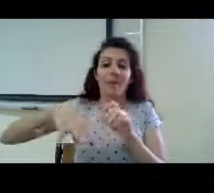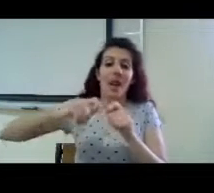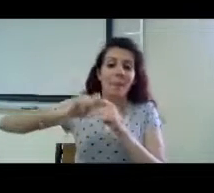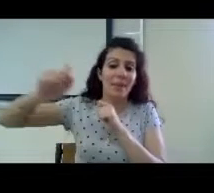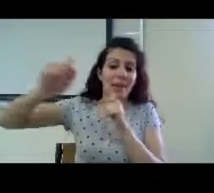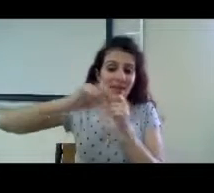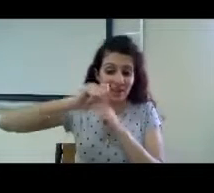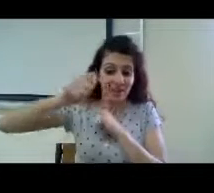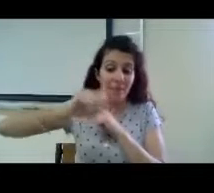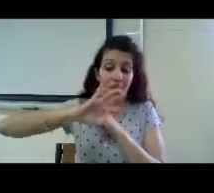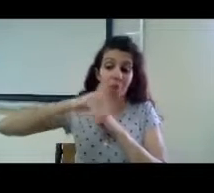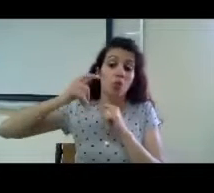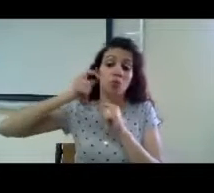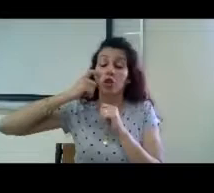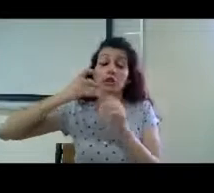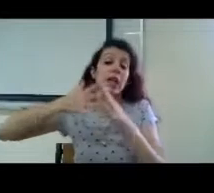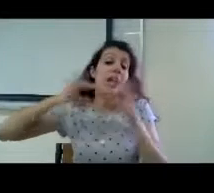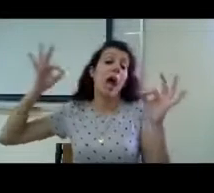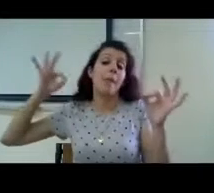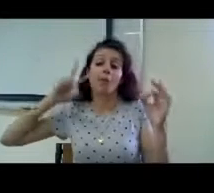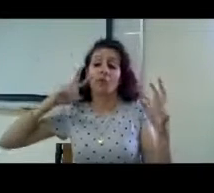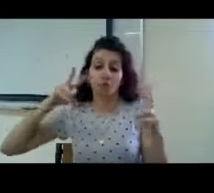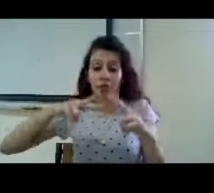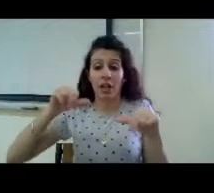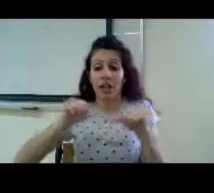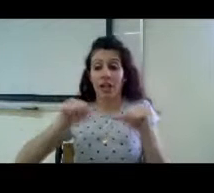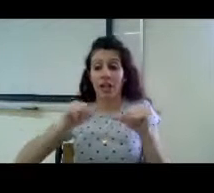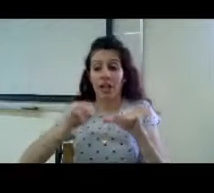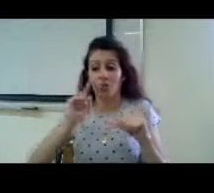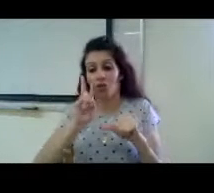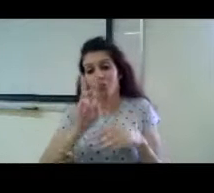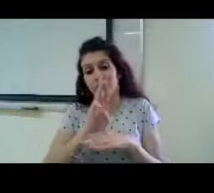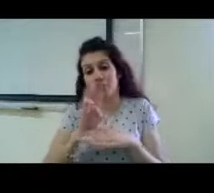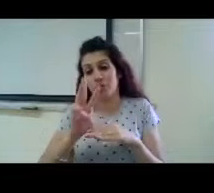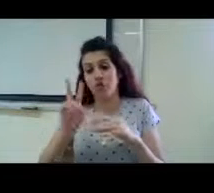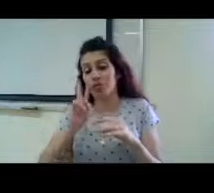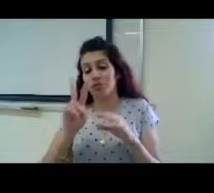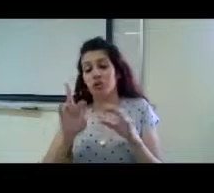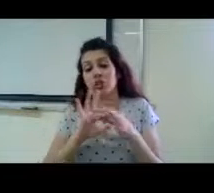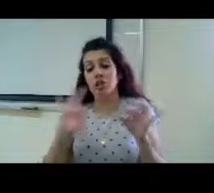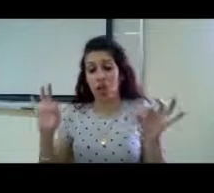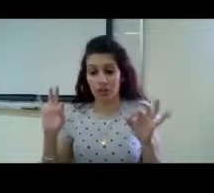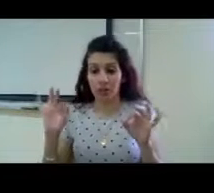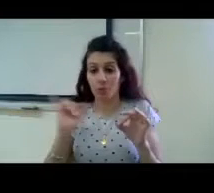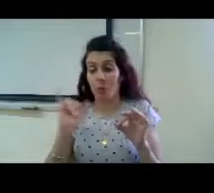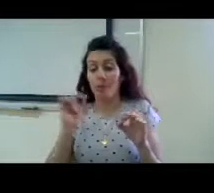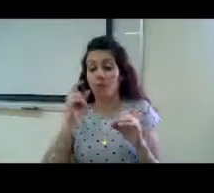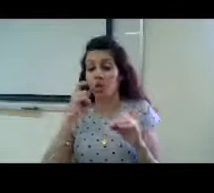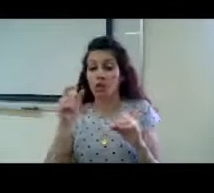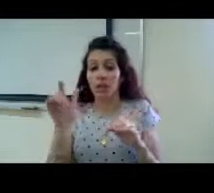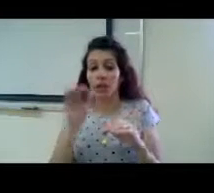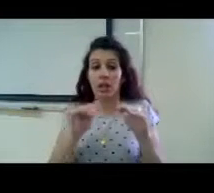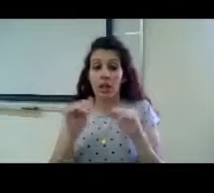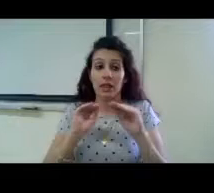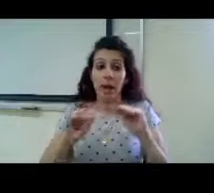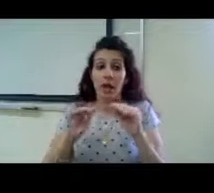approaches so what are the good practices for teachers as I said before